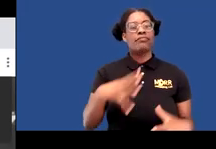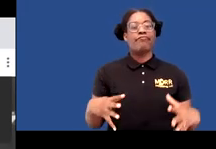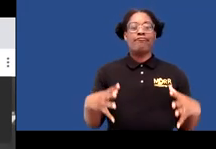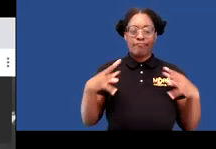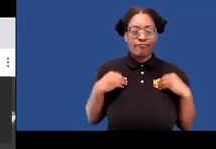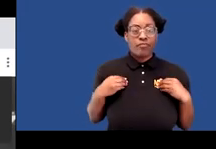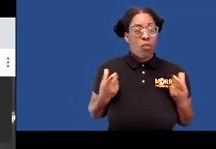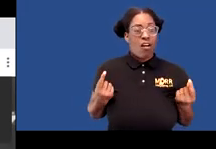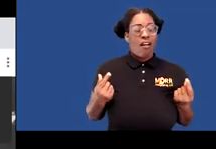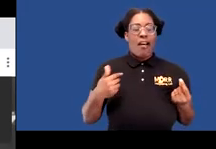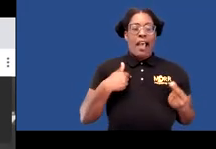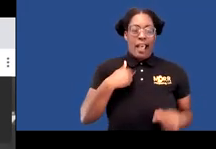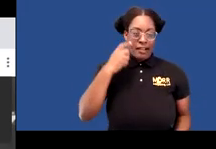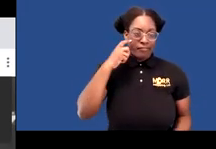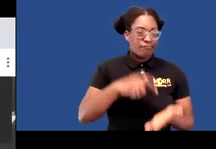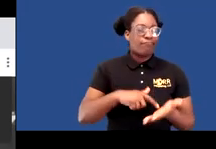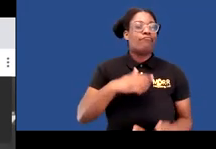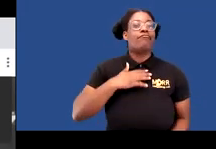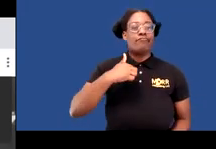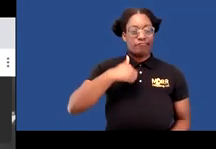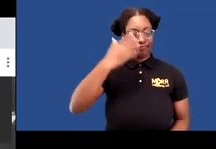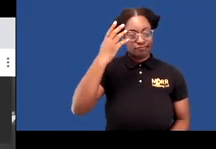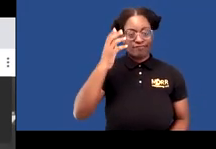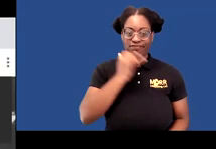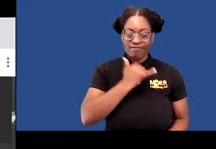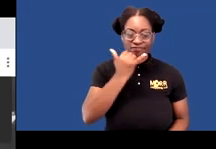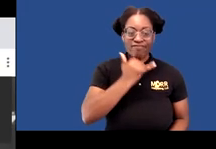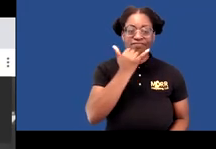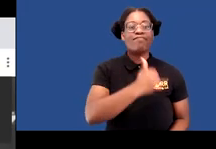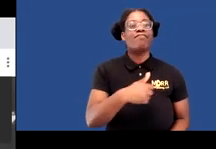"so tutors will see that I am willing to continue challenging my own biases